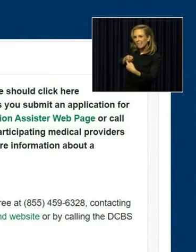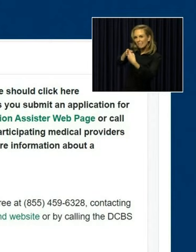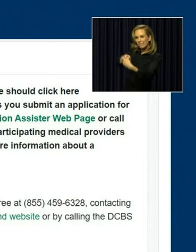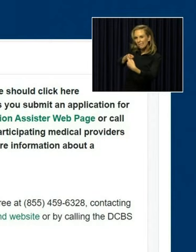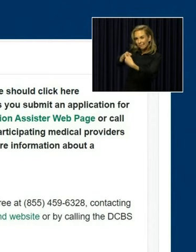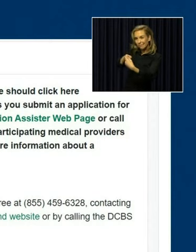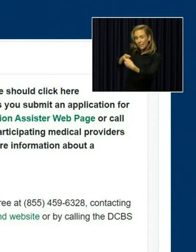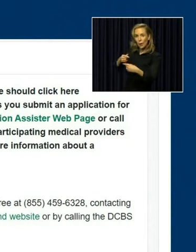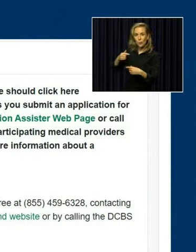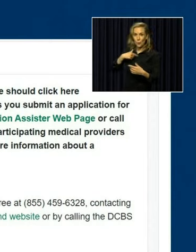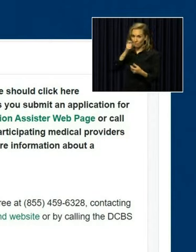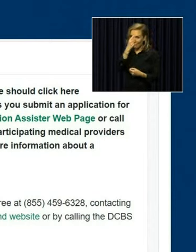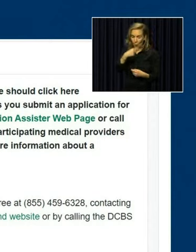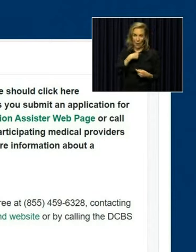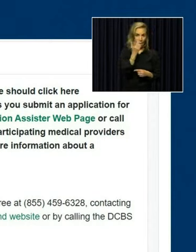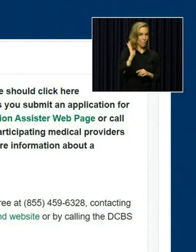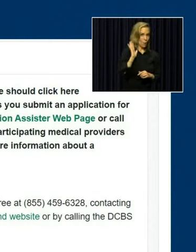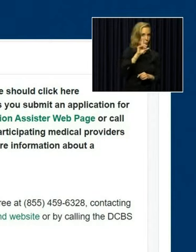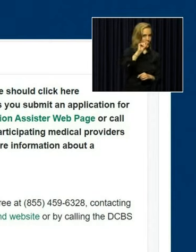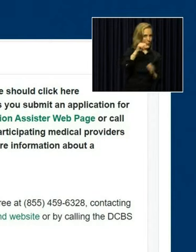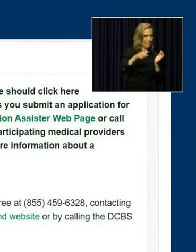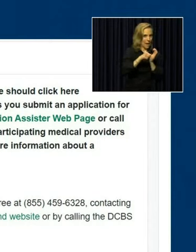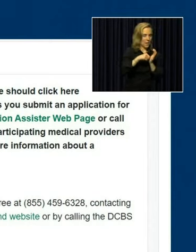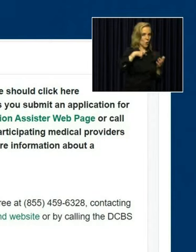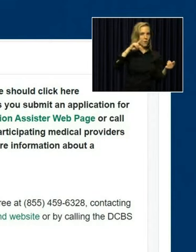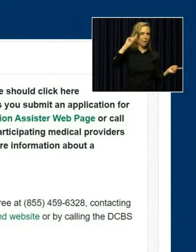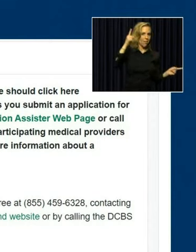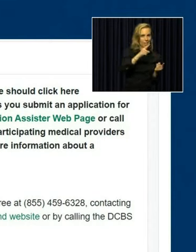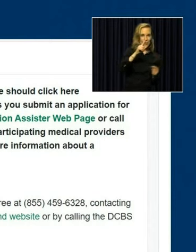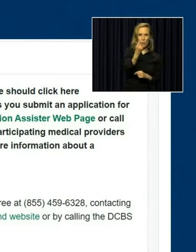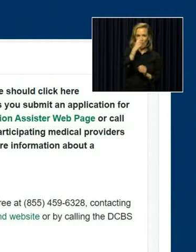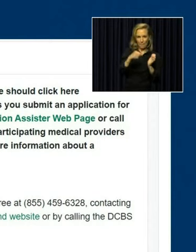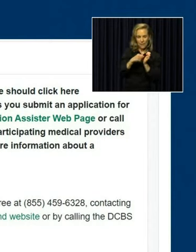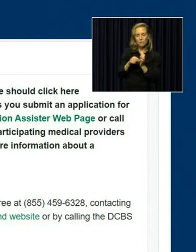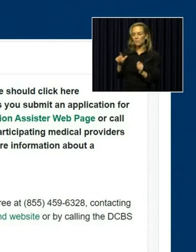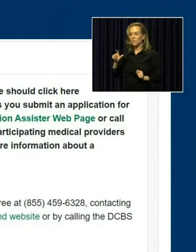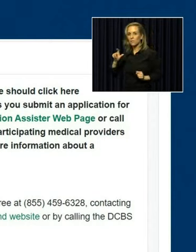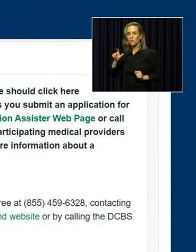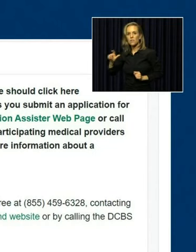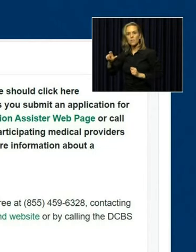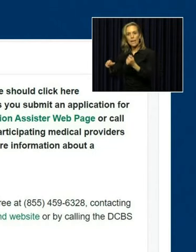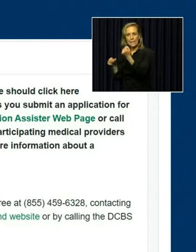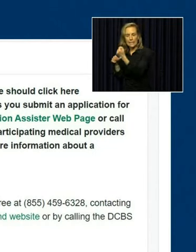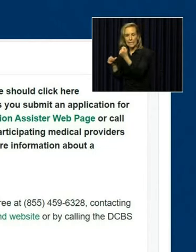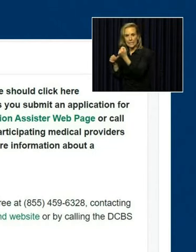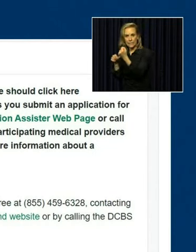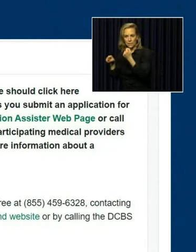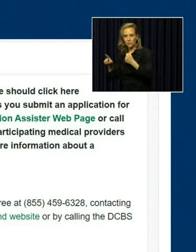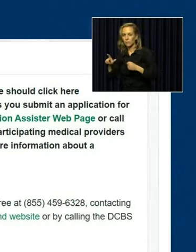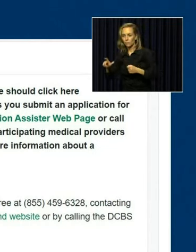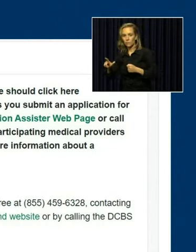OR BUYING GROCERIES. THAT'S WHAT SNAP IS ABOUT. SO YOU CAN CALL THE NUMBER THAT'S THERE.